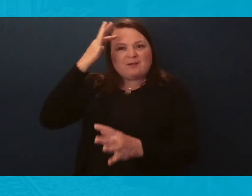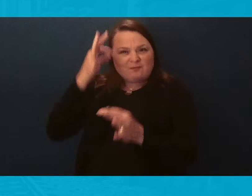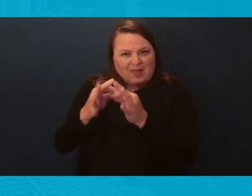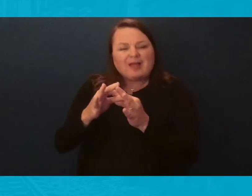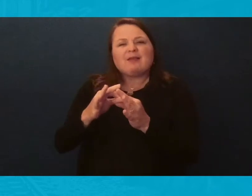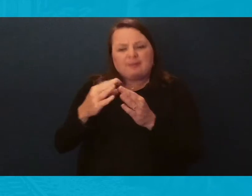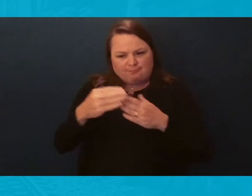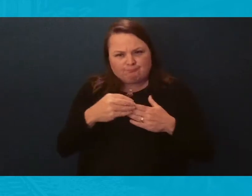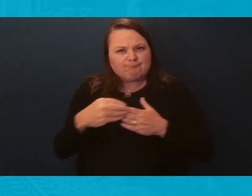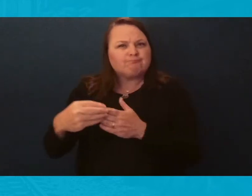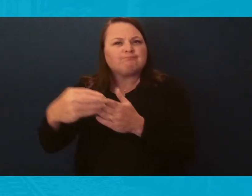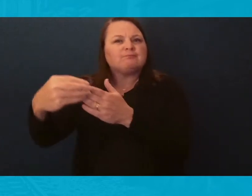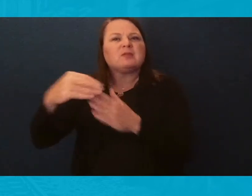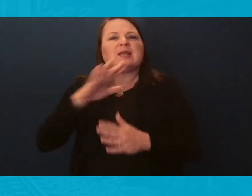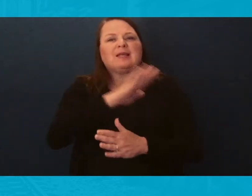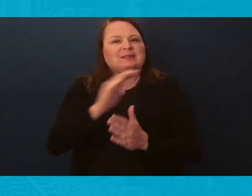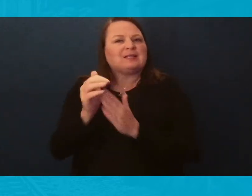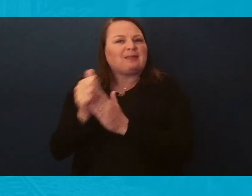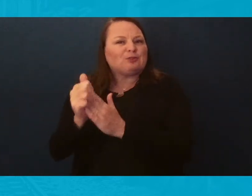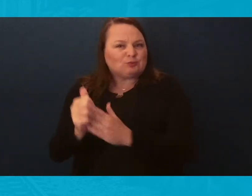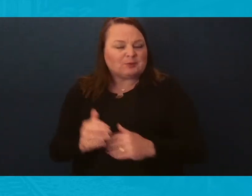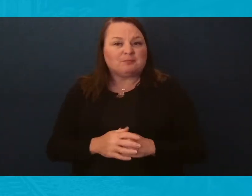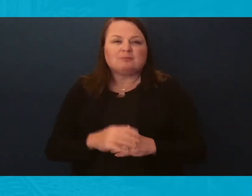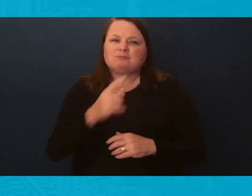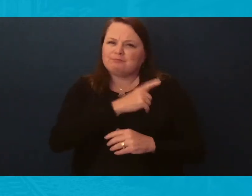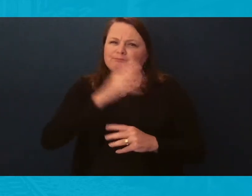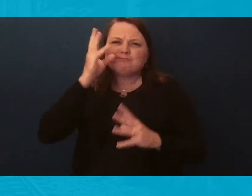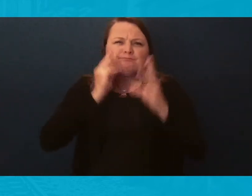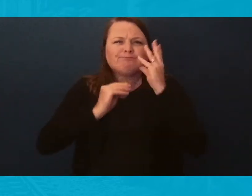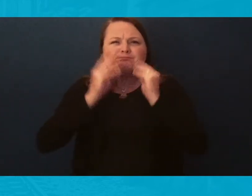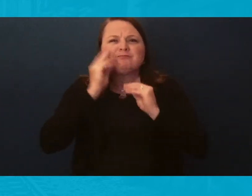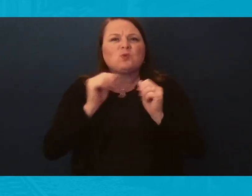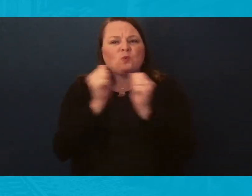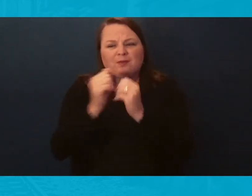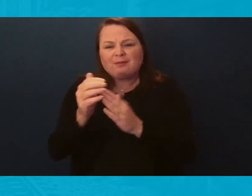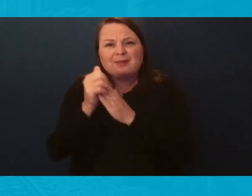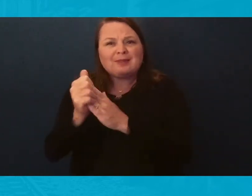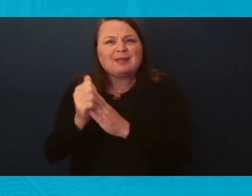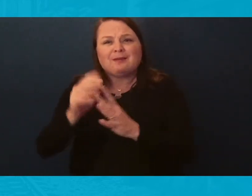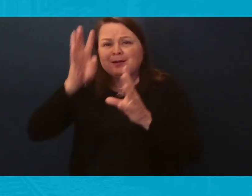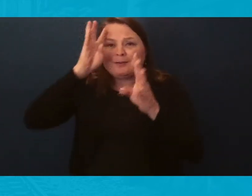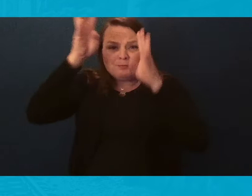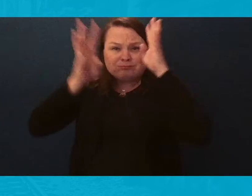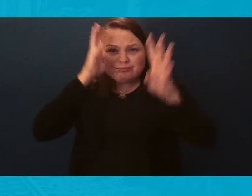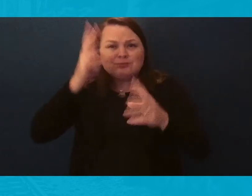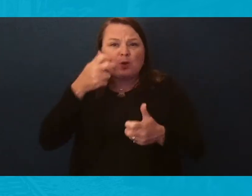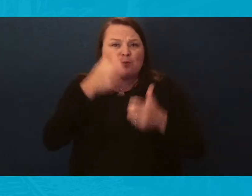and directs his leadership. Ross is a seasoned leader, innovator, and problem-solver